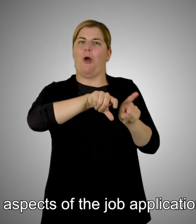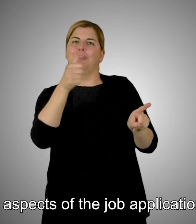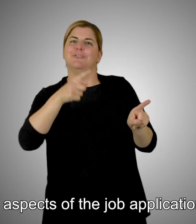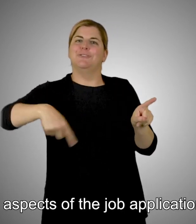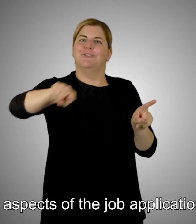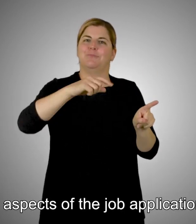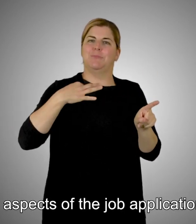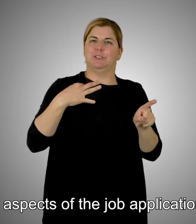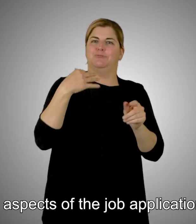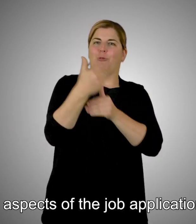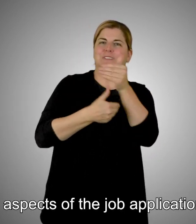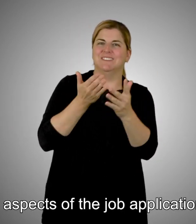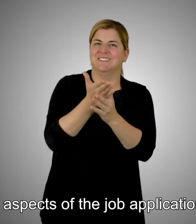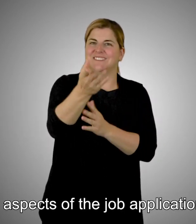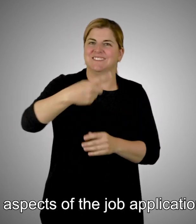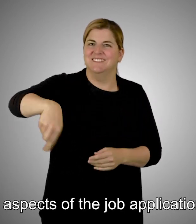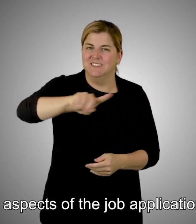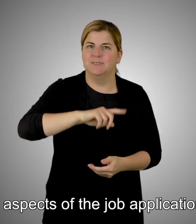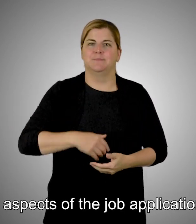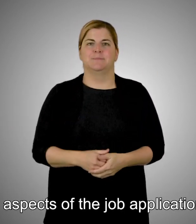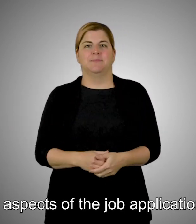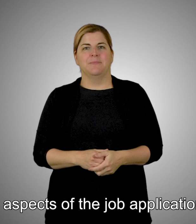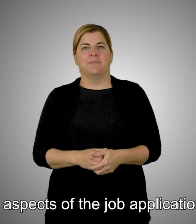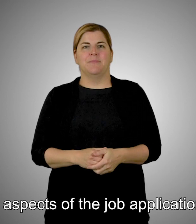in all aspects of the job application process.